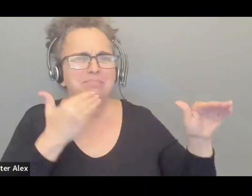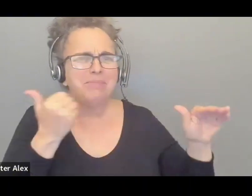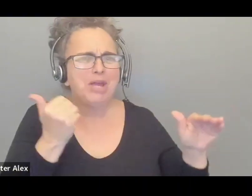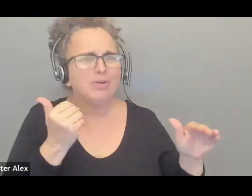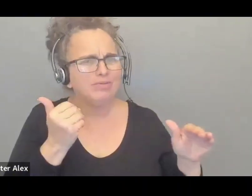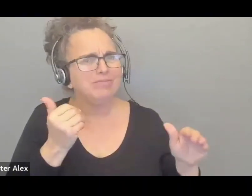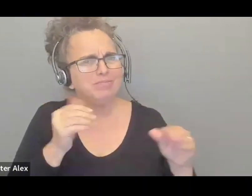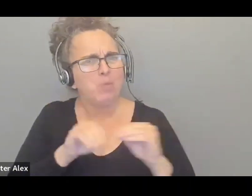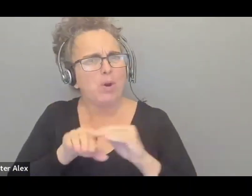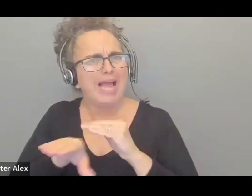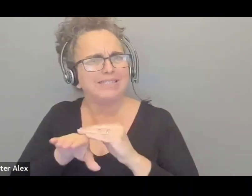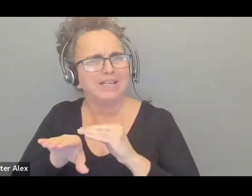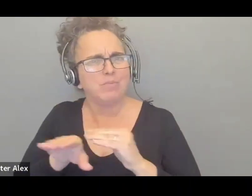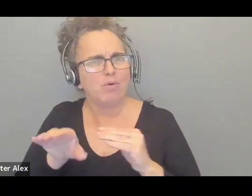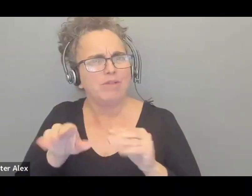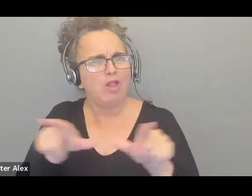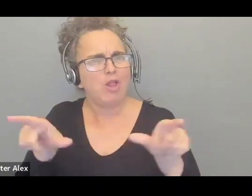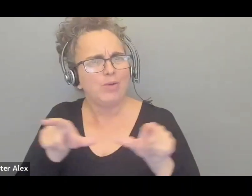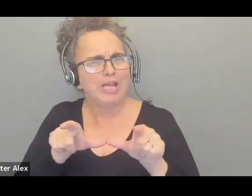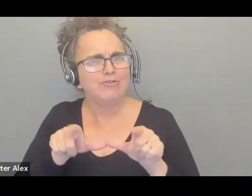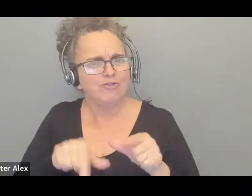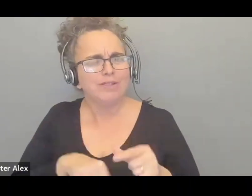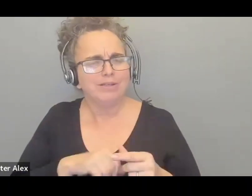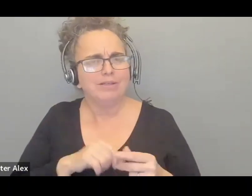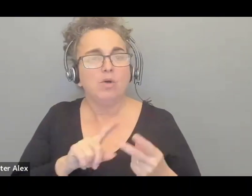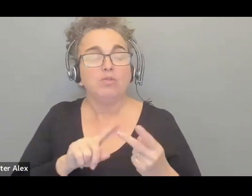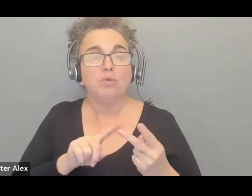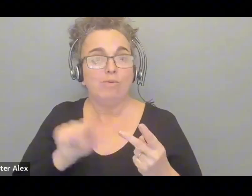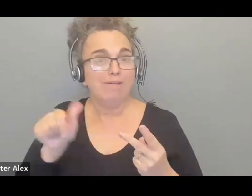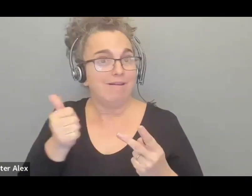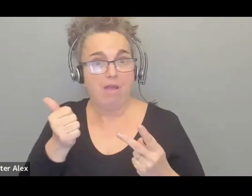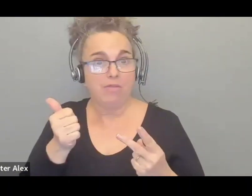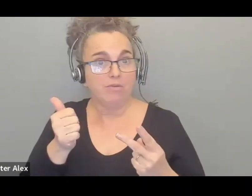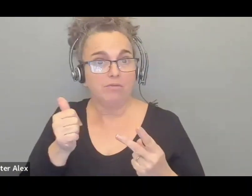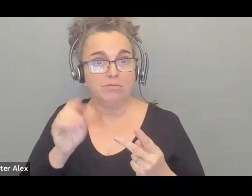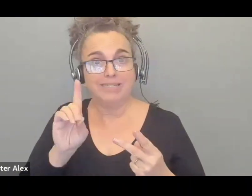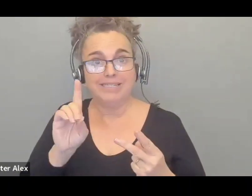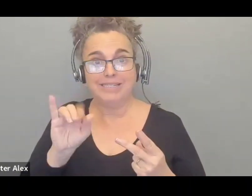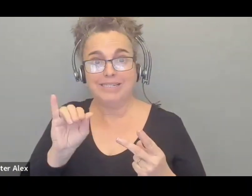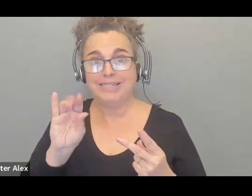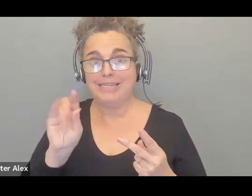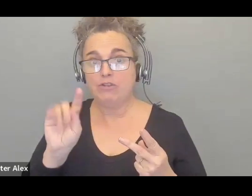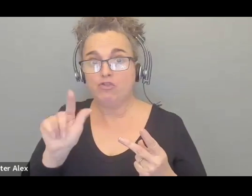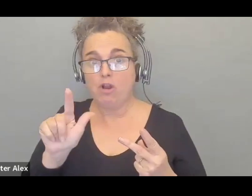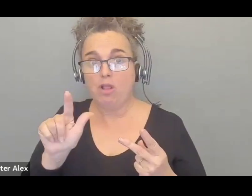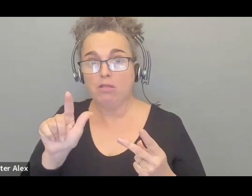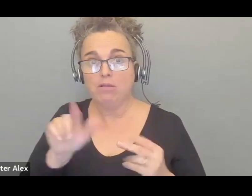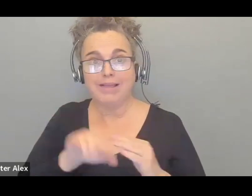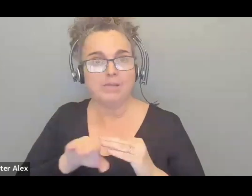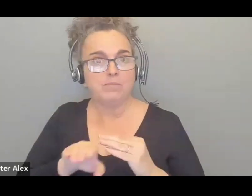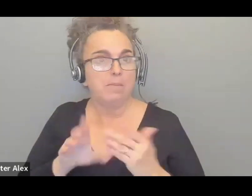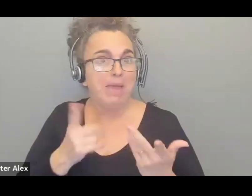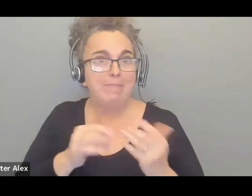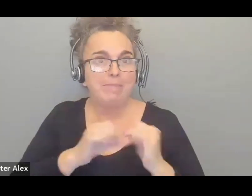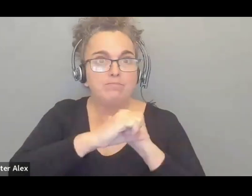accessible location. Another example regarding digital accessibility, maybe you're promoting the informational meeting